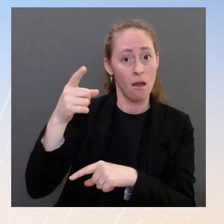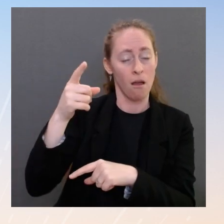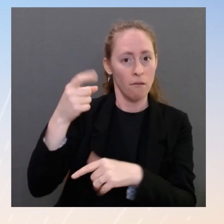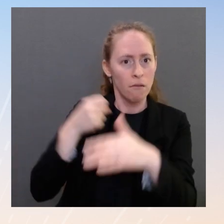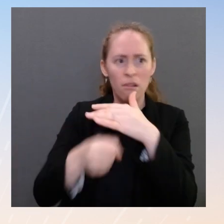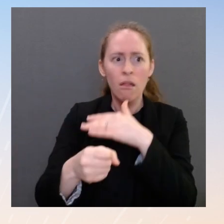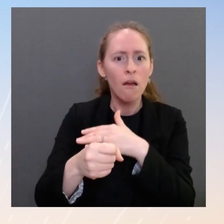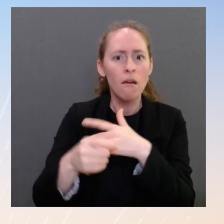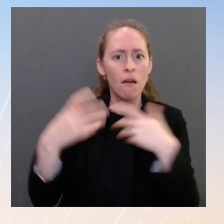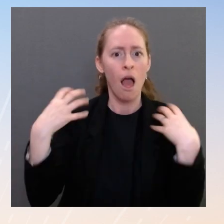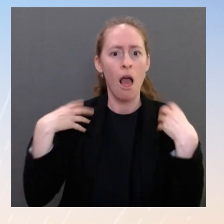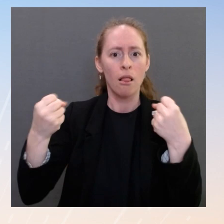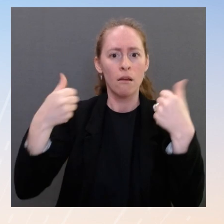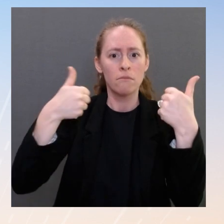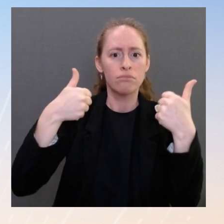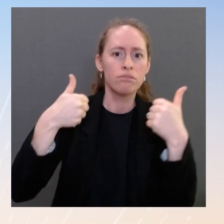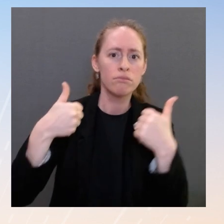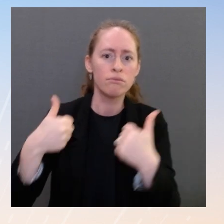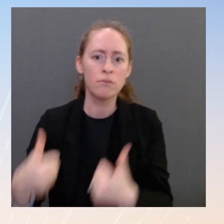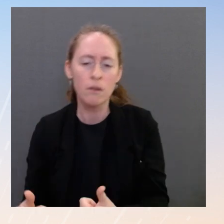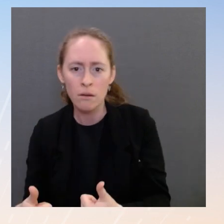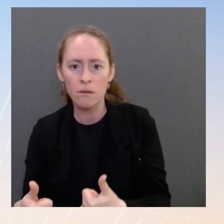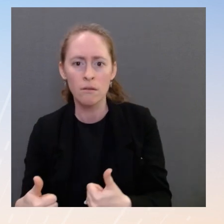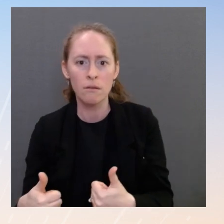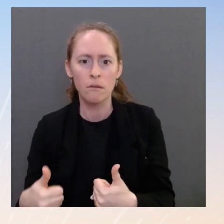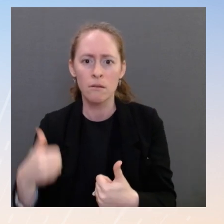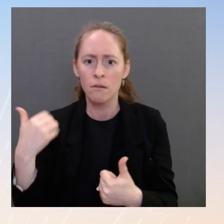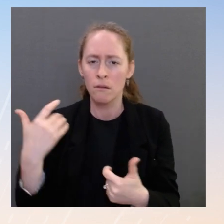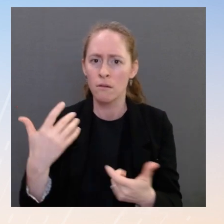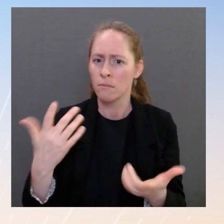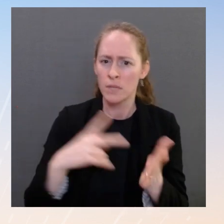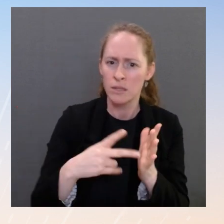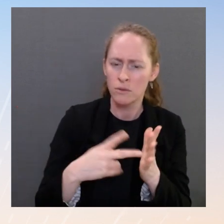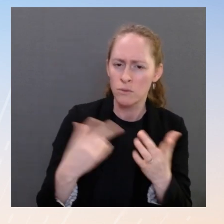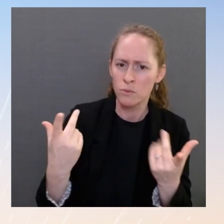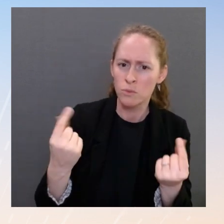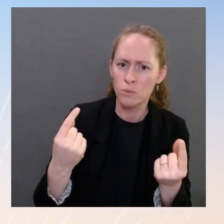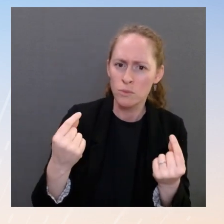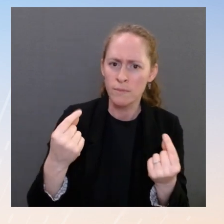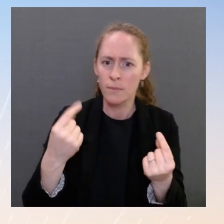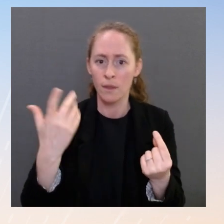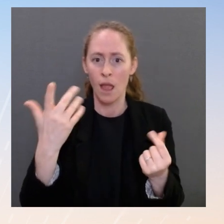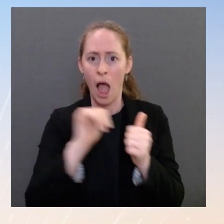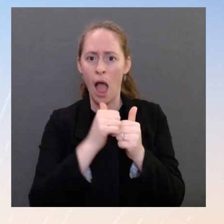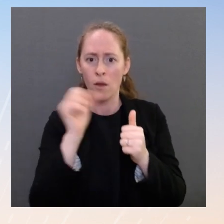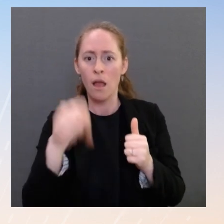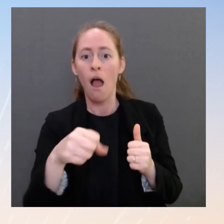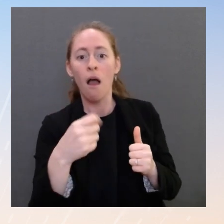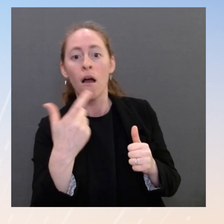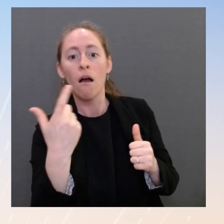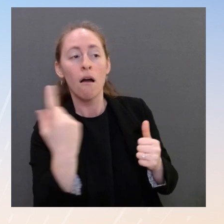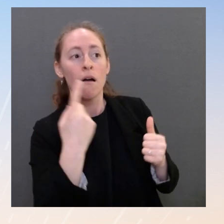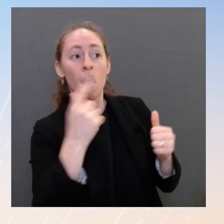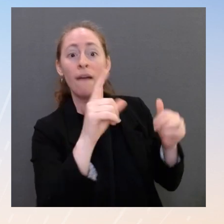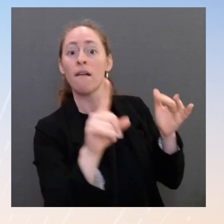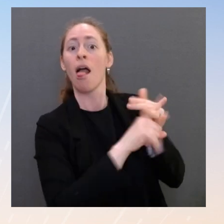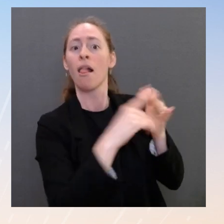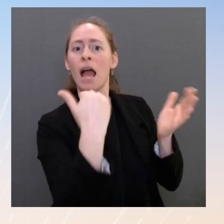in terms of creating another opportunity, such as this, for this sort of prisoner swap? Ms. Psaki: Well, again, unfortunately, Zeke,